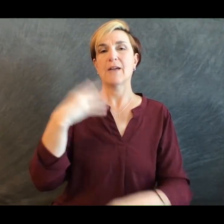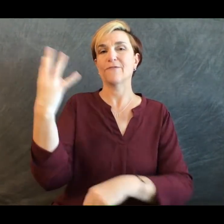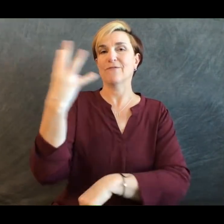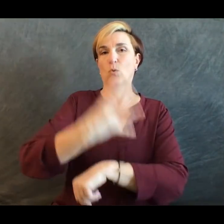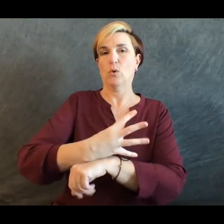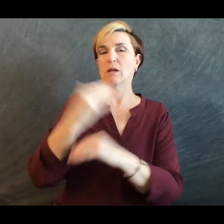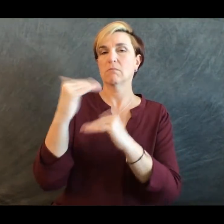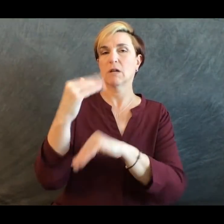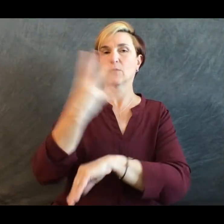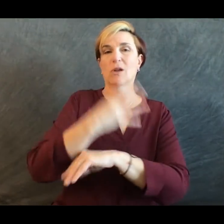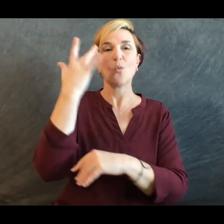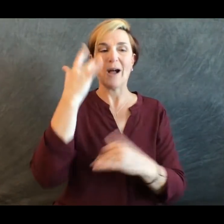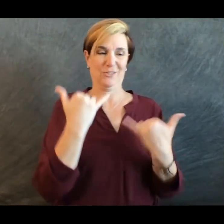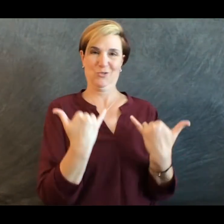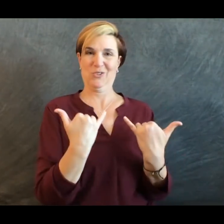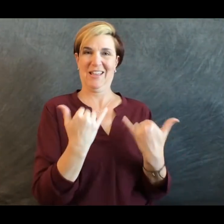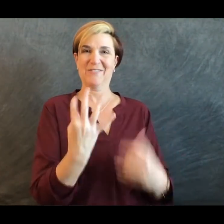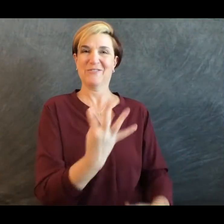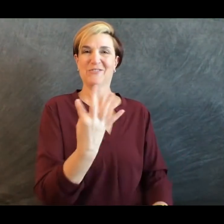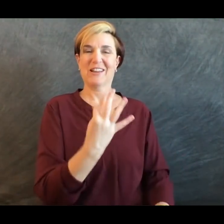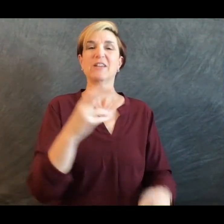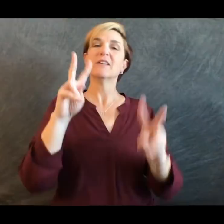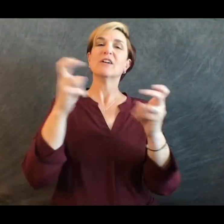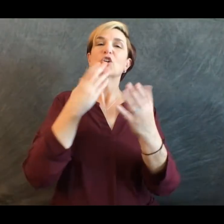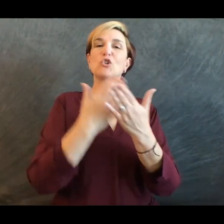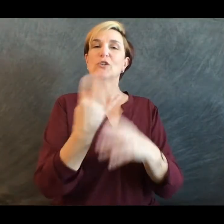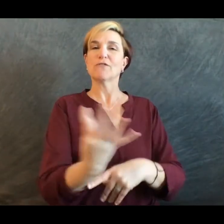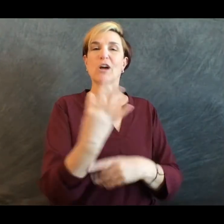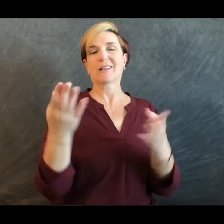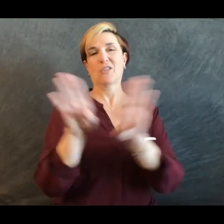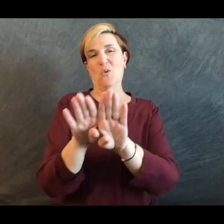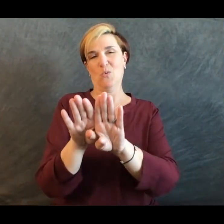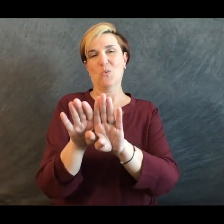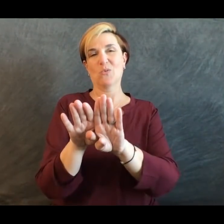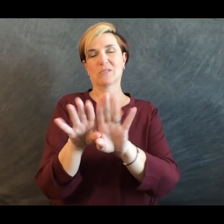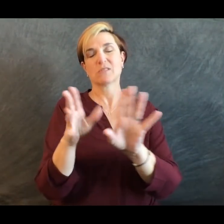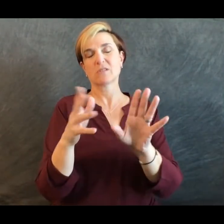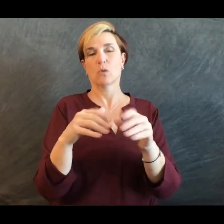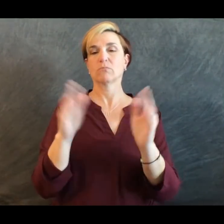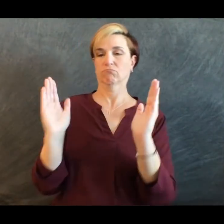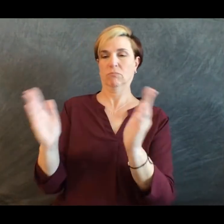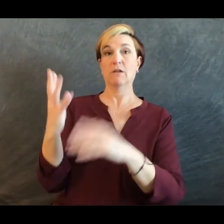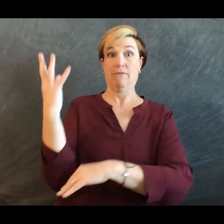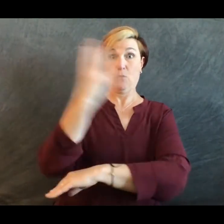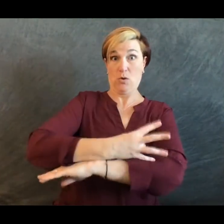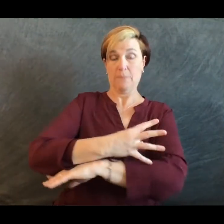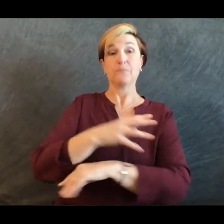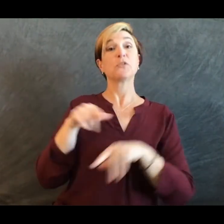not included the markets are closed in four days we had the biggest market